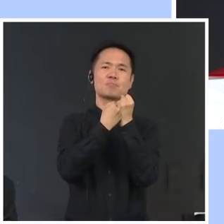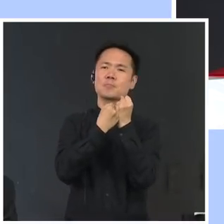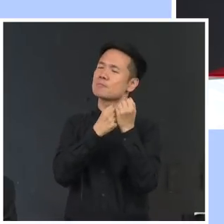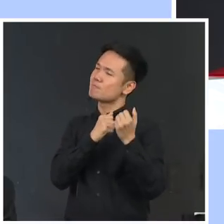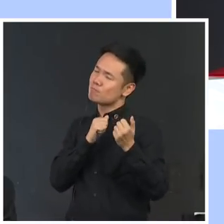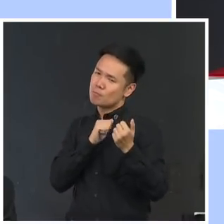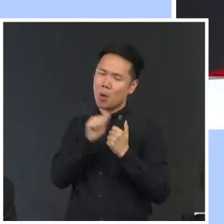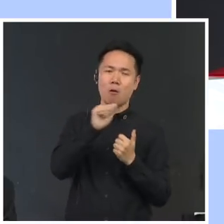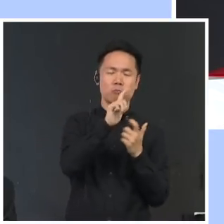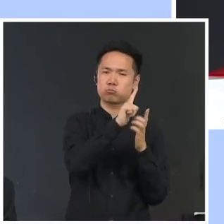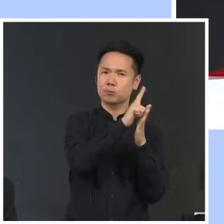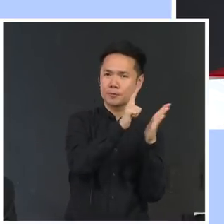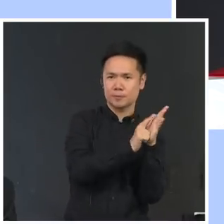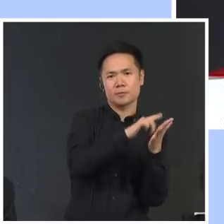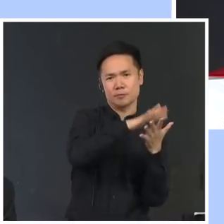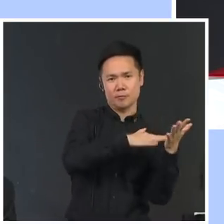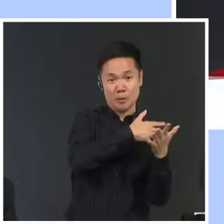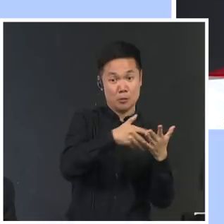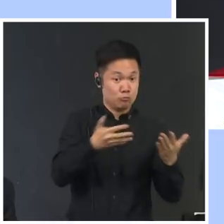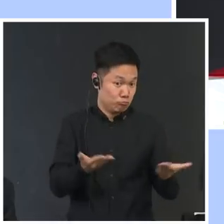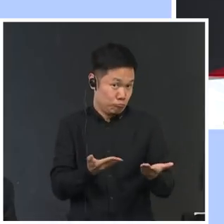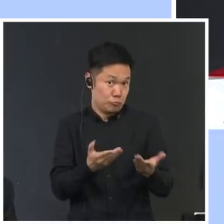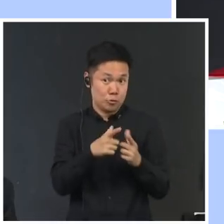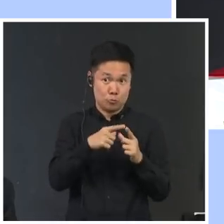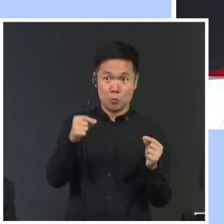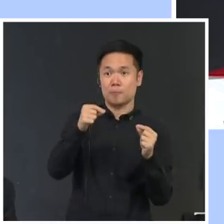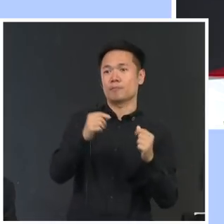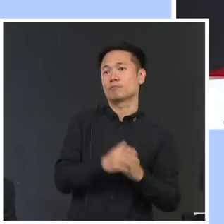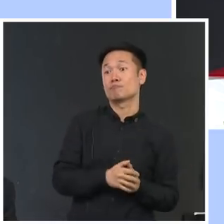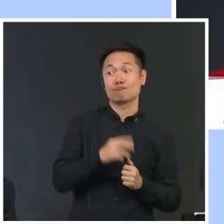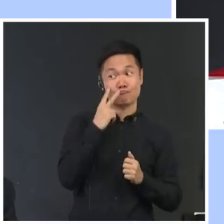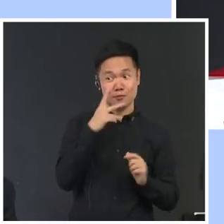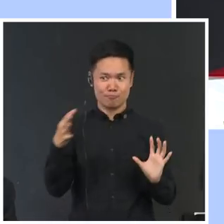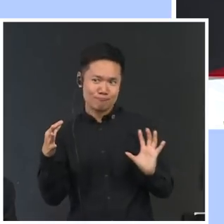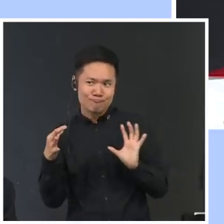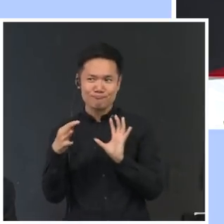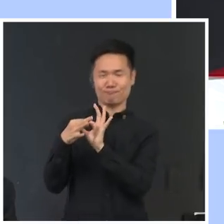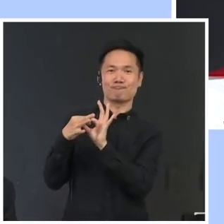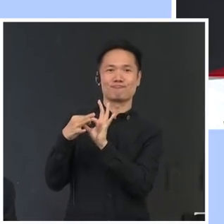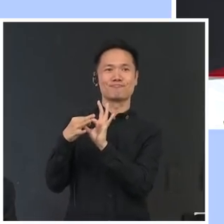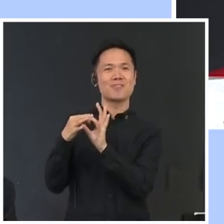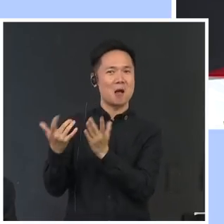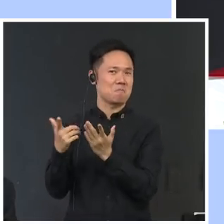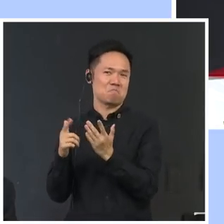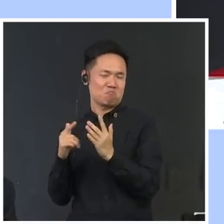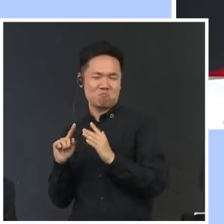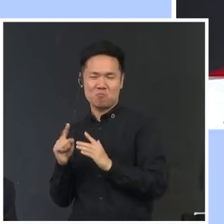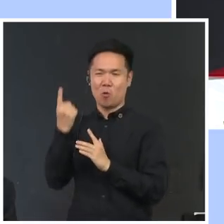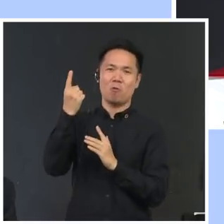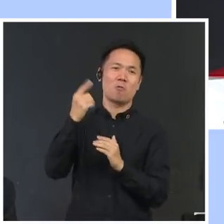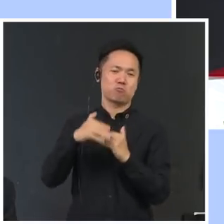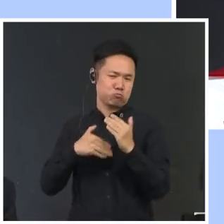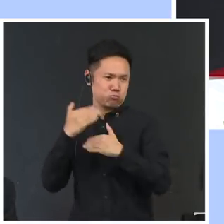with the society and we are now on mutual grounds and they have now publicly announced on their home page that they will support